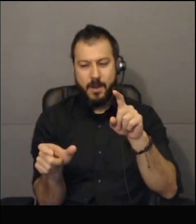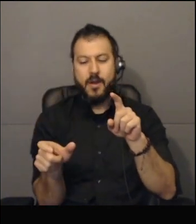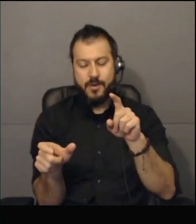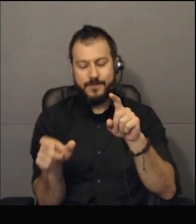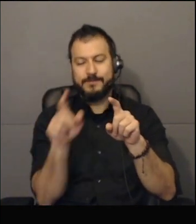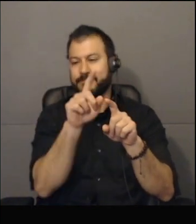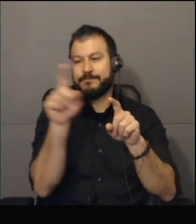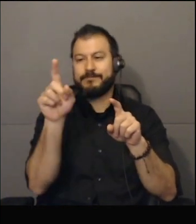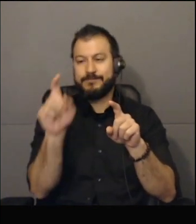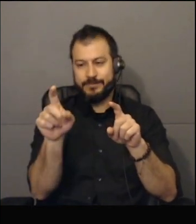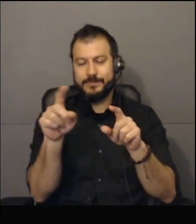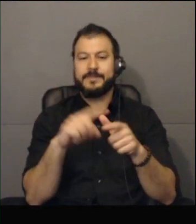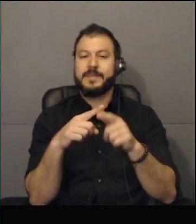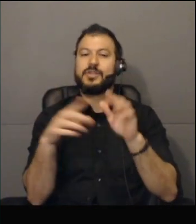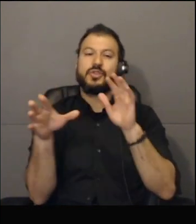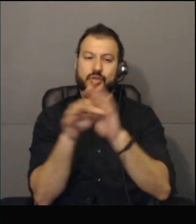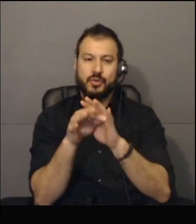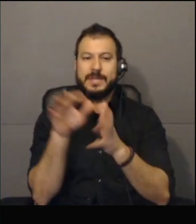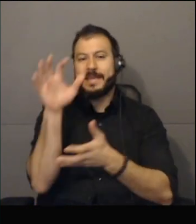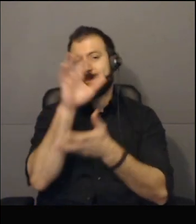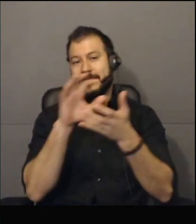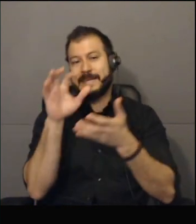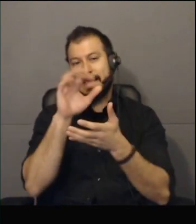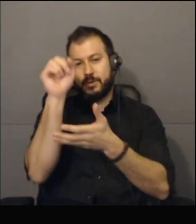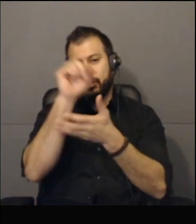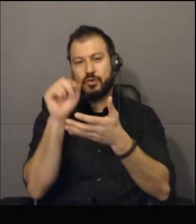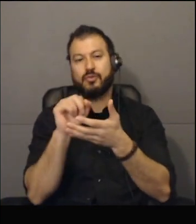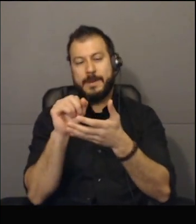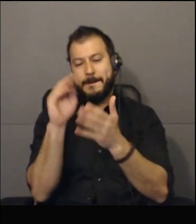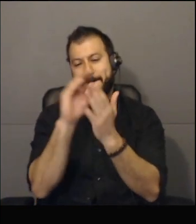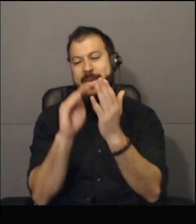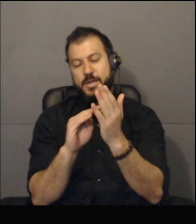Then choosing the cloud script menu option in the game manager.